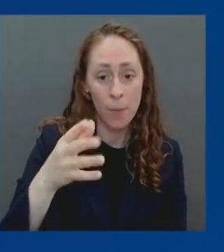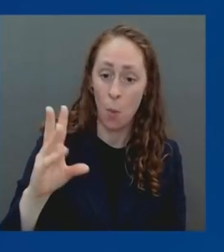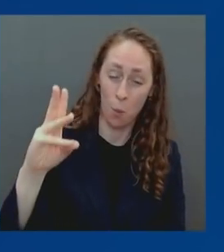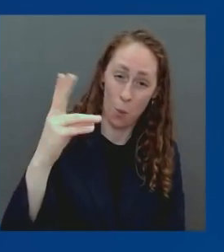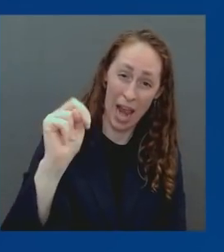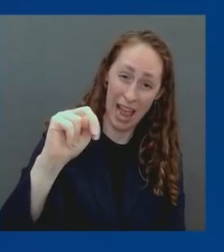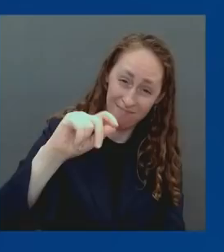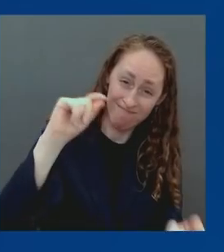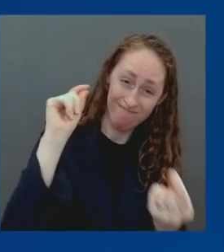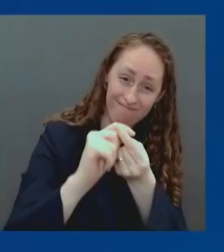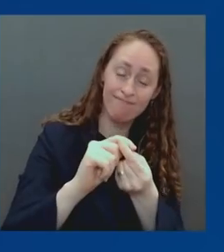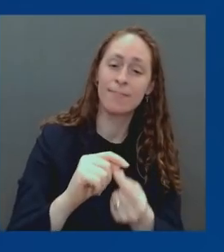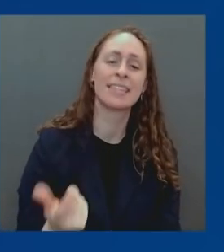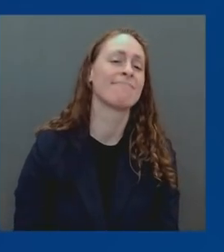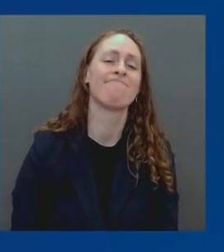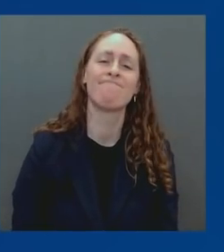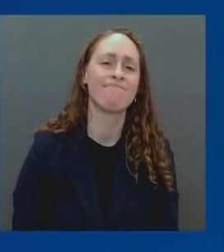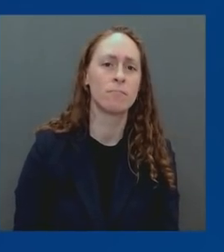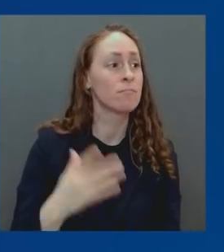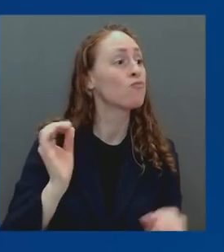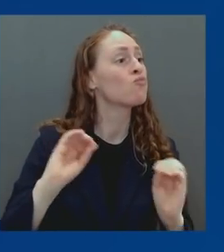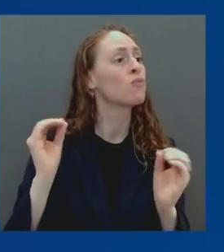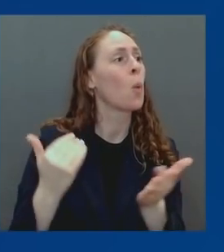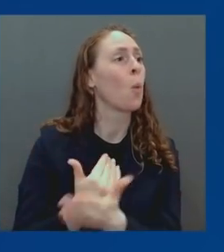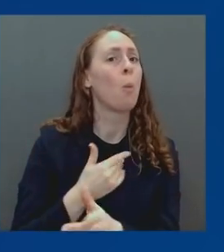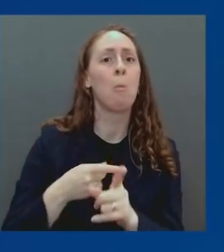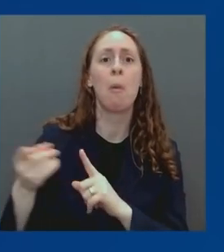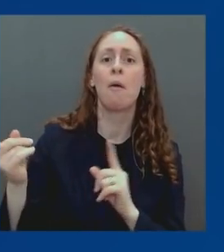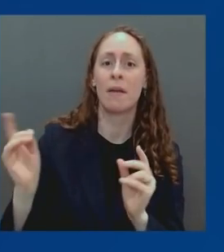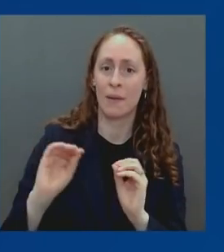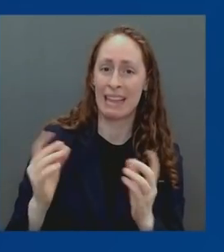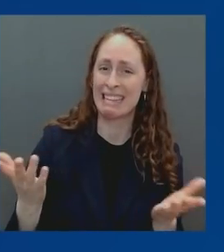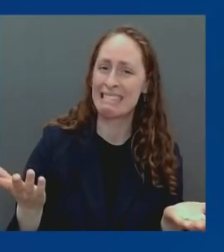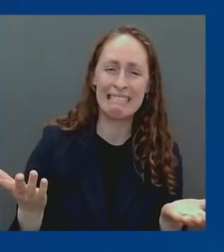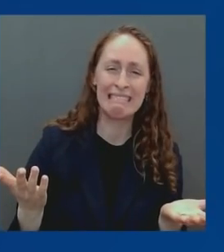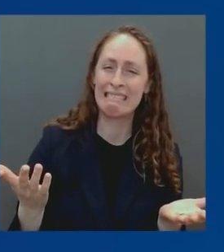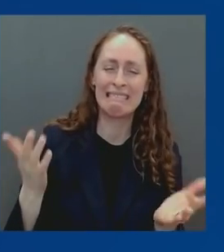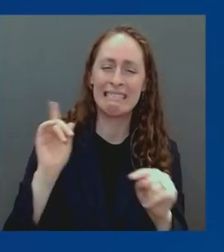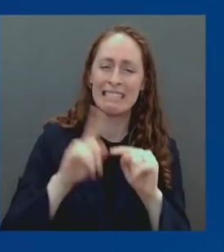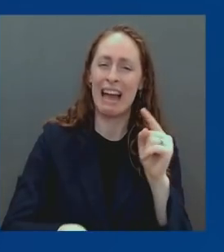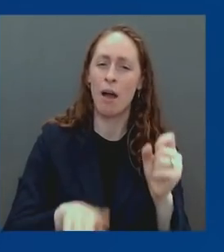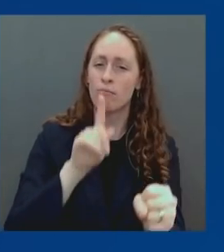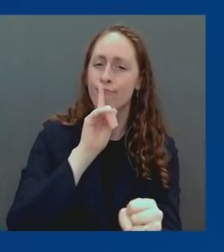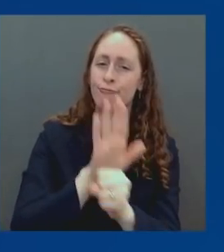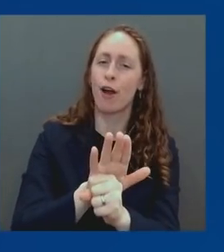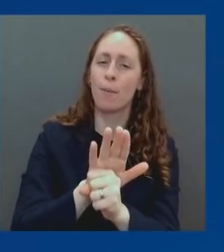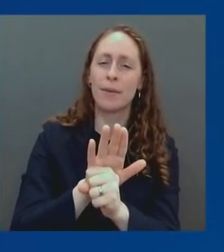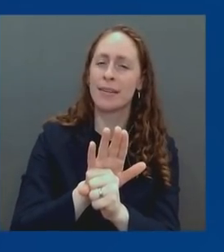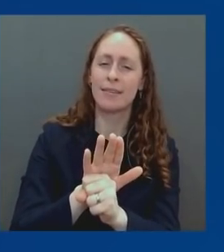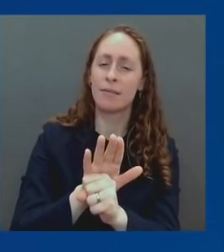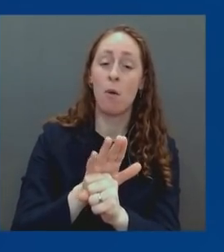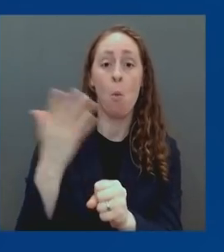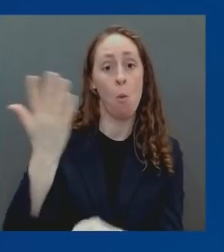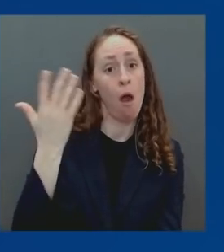but the best that we can do with that is to be prepared for it. And that's why we're doing all the things that we're doing